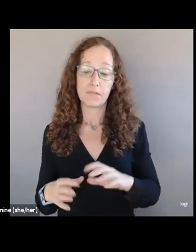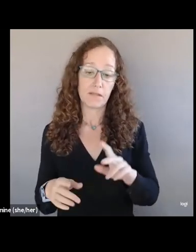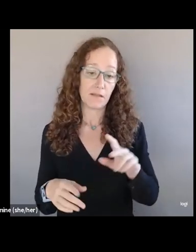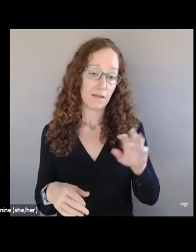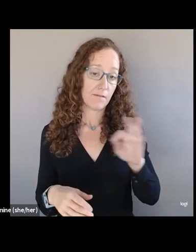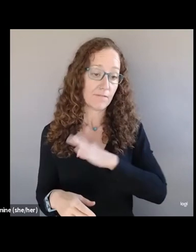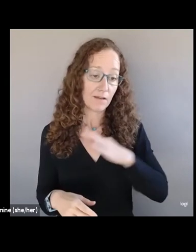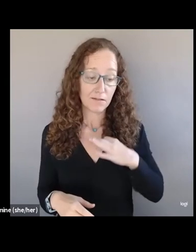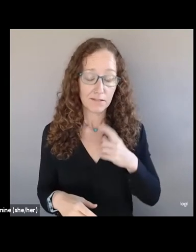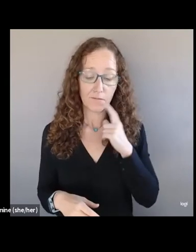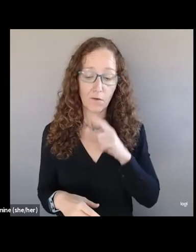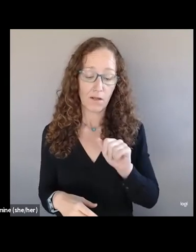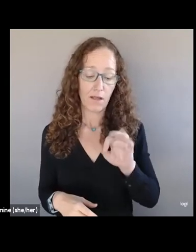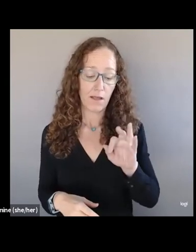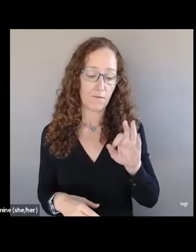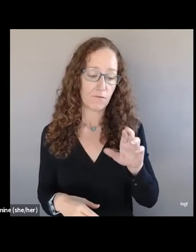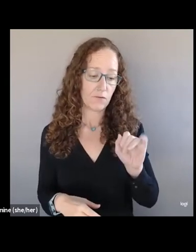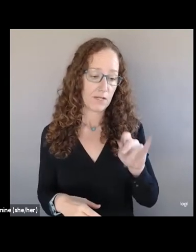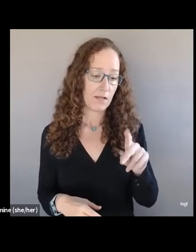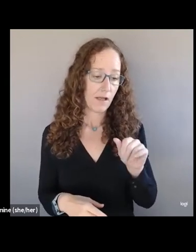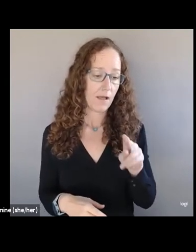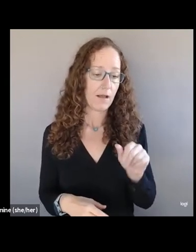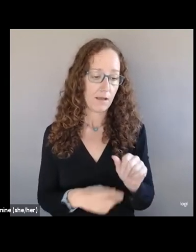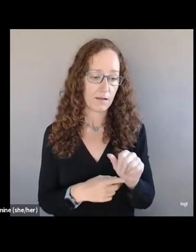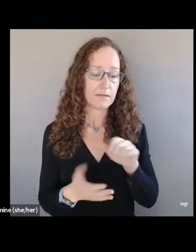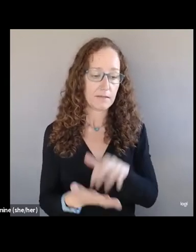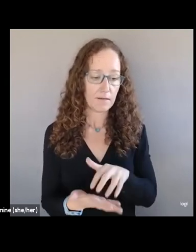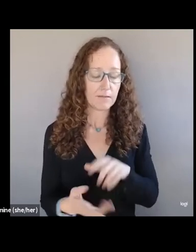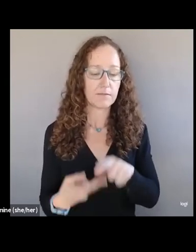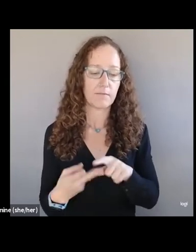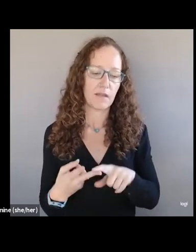a faculty fellow with the Center for Urban Studies. Prior to